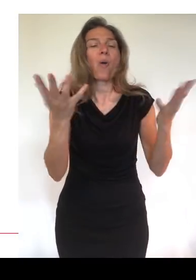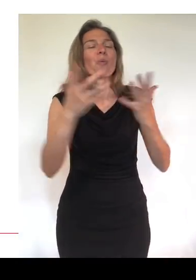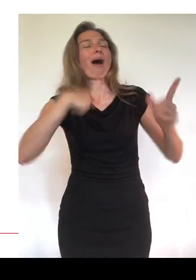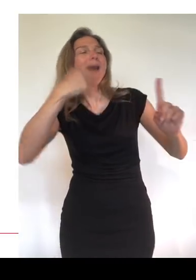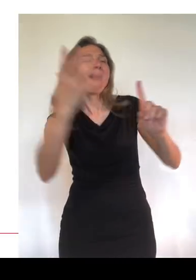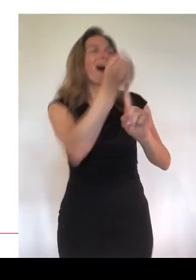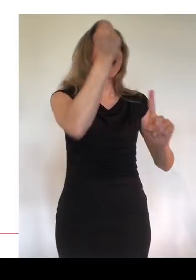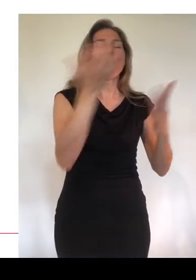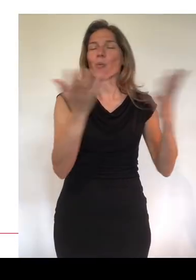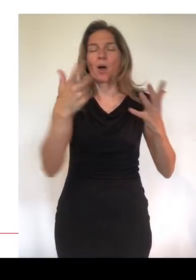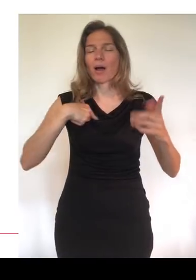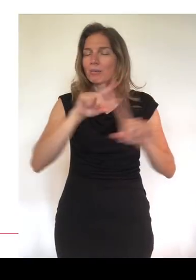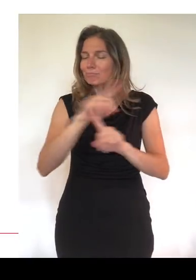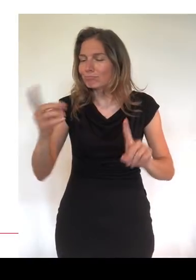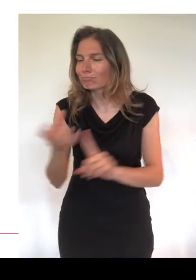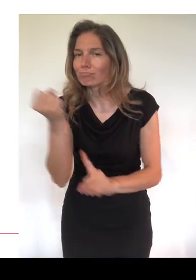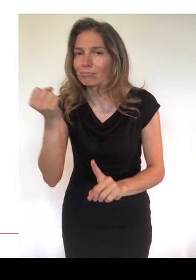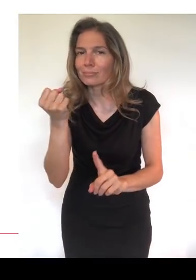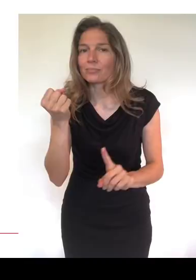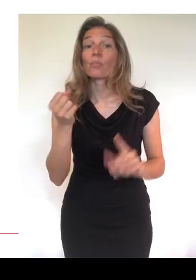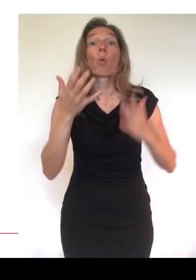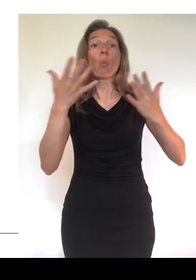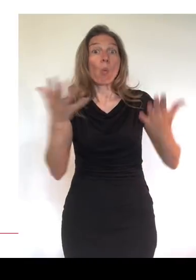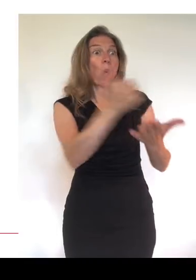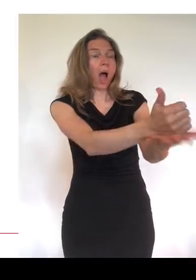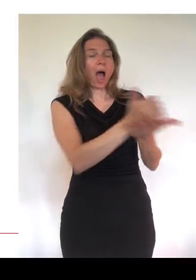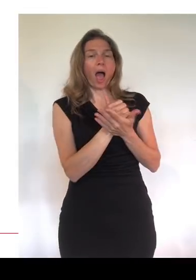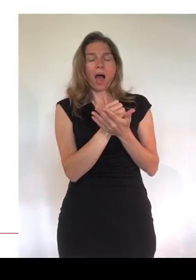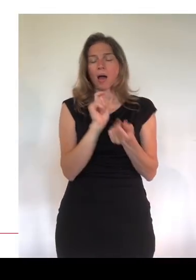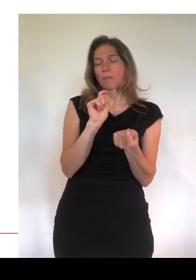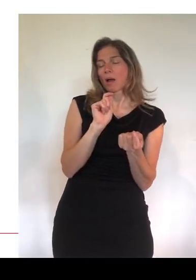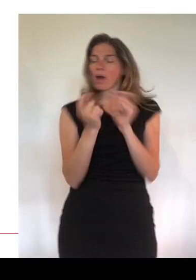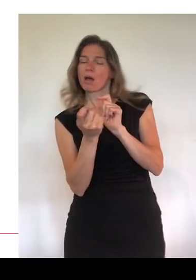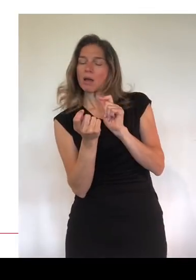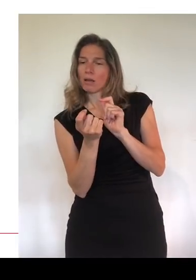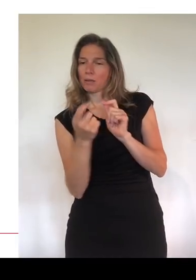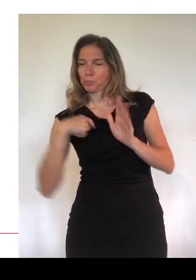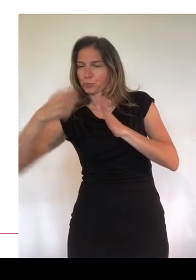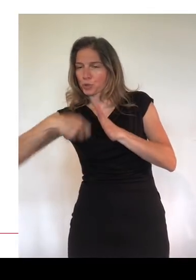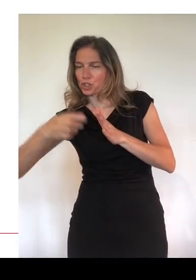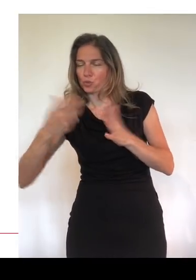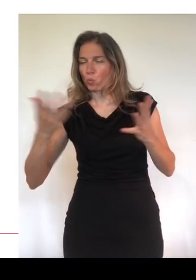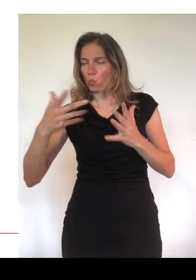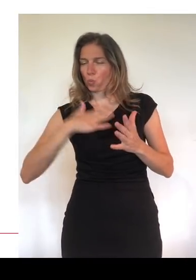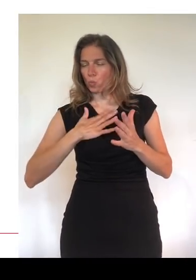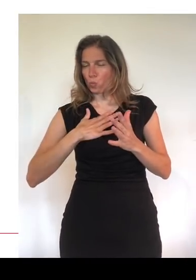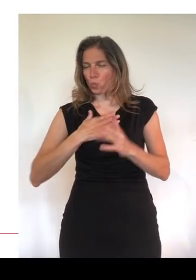now what it doesn't do and this is really important it's not the tool that